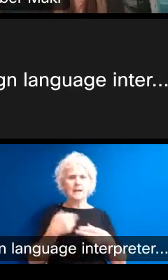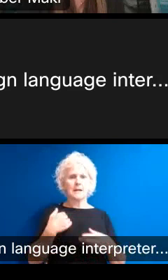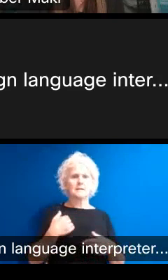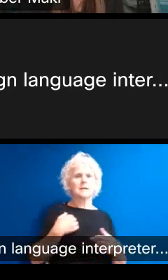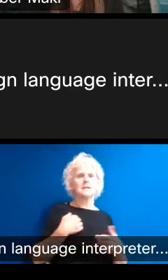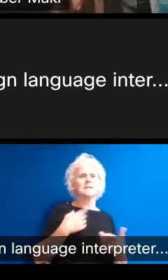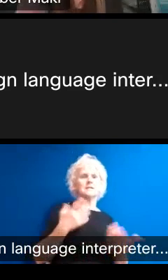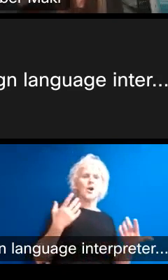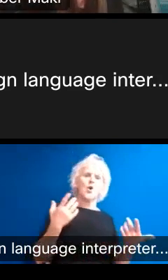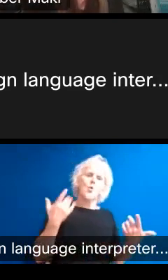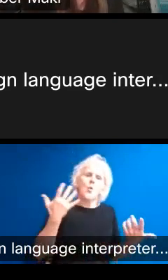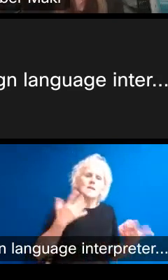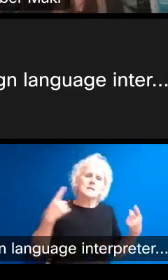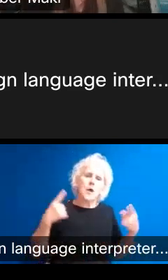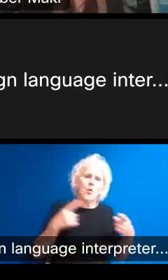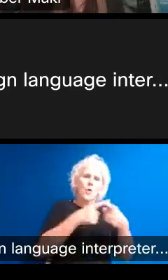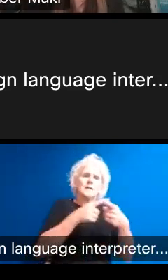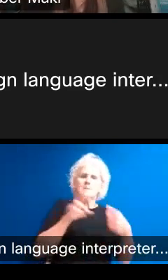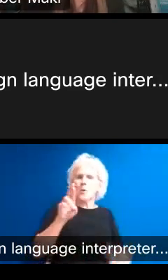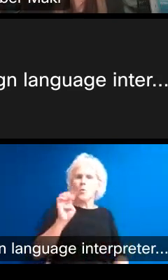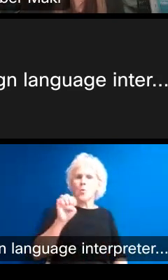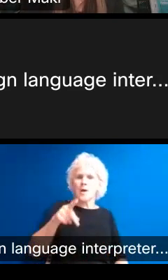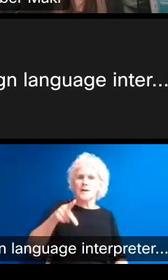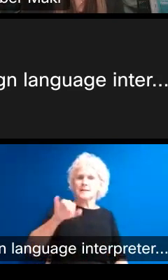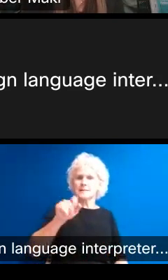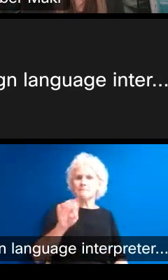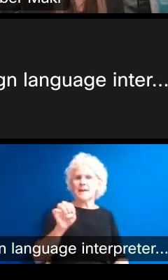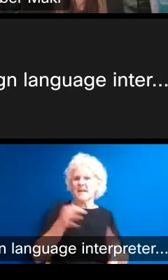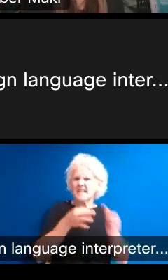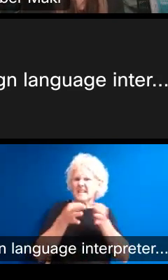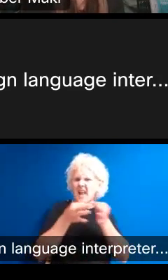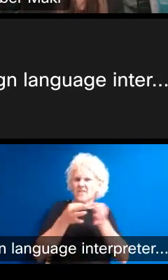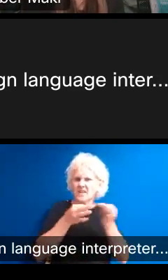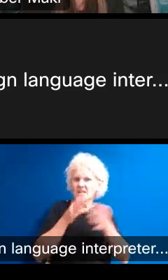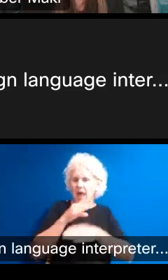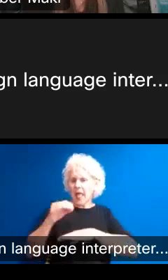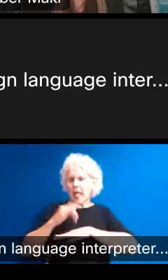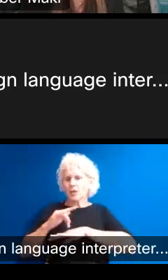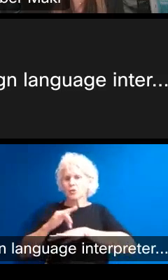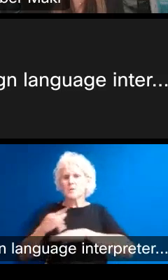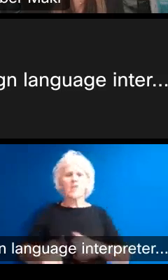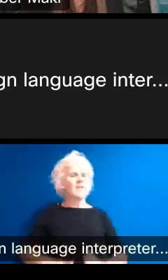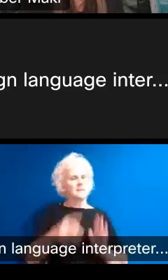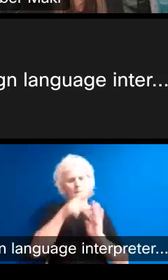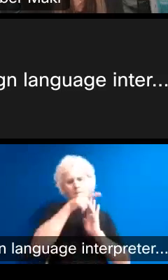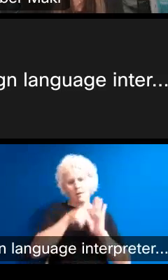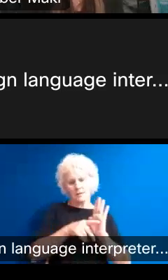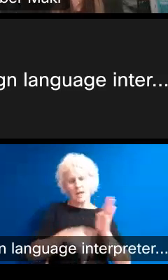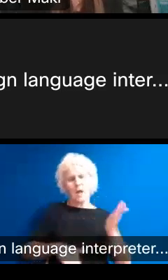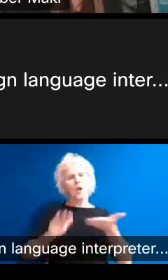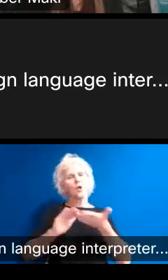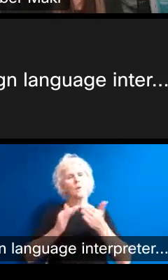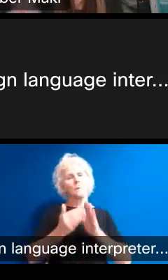eligibility. This information comes directly from policy. The community based services manual, CBSM,